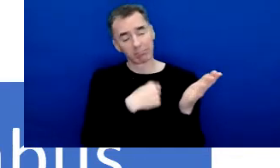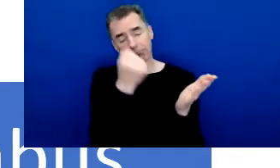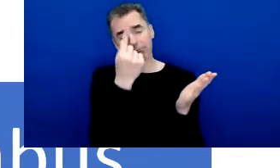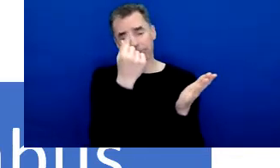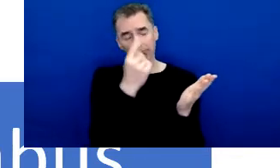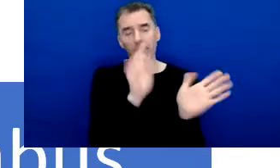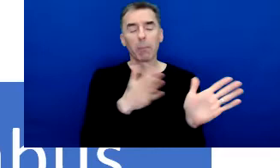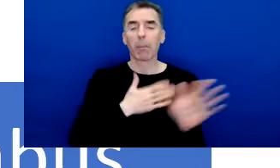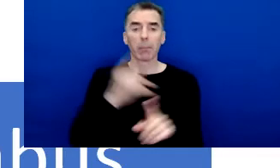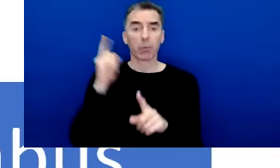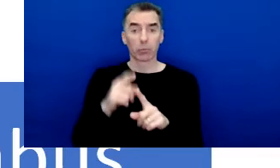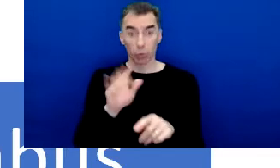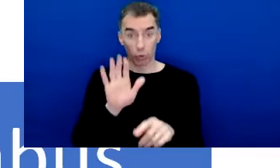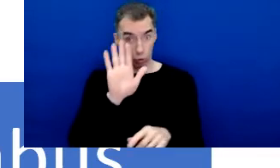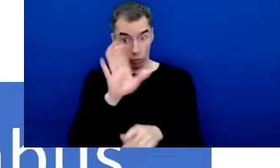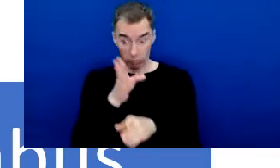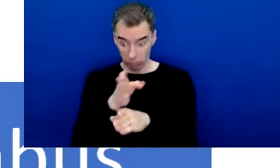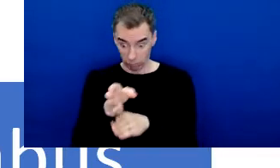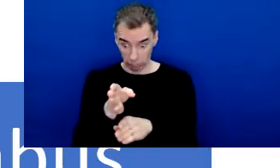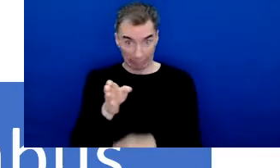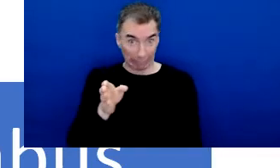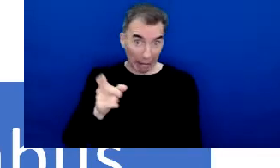does your particular discipline need 12 pages